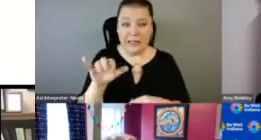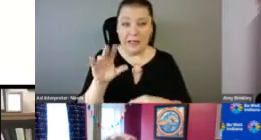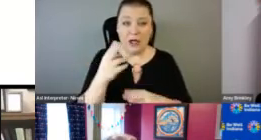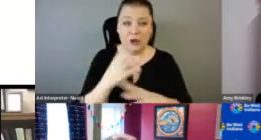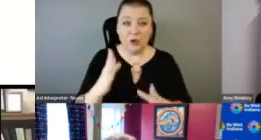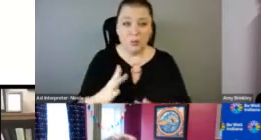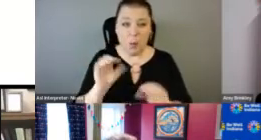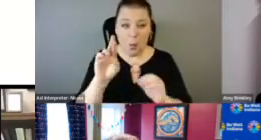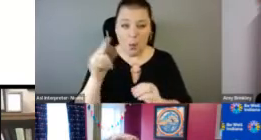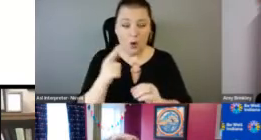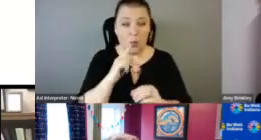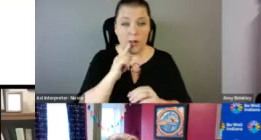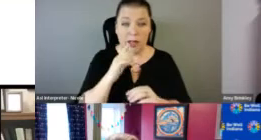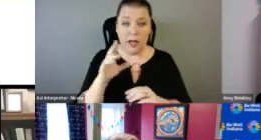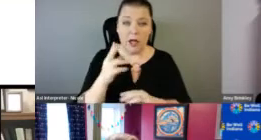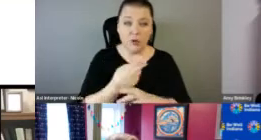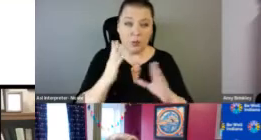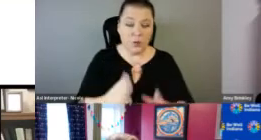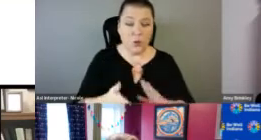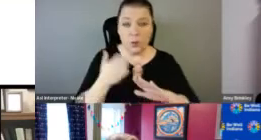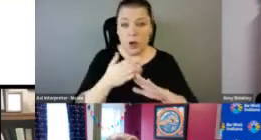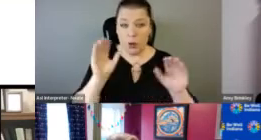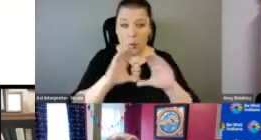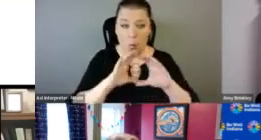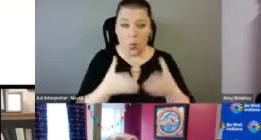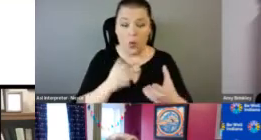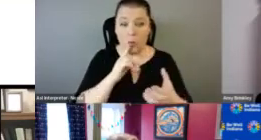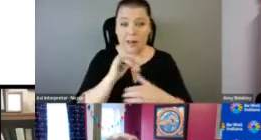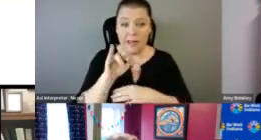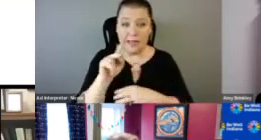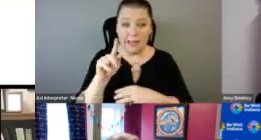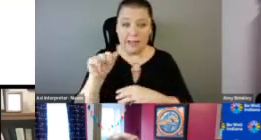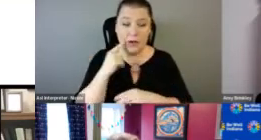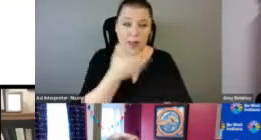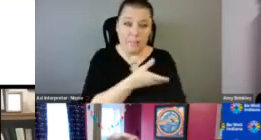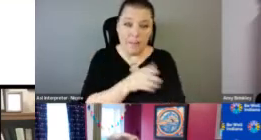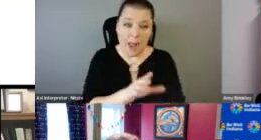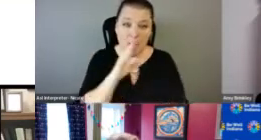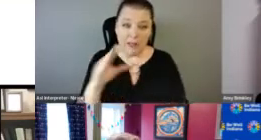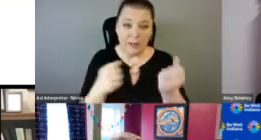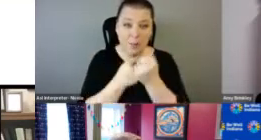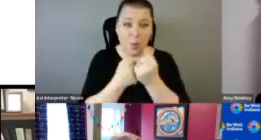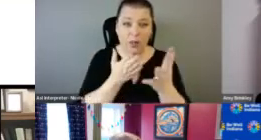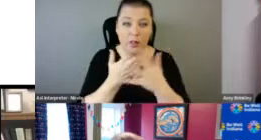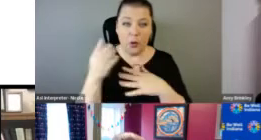consumer run organization in Indiana that provides empowerment and support through its peer services, and mental